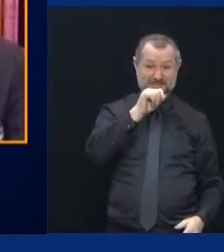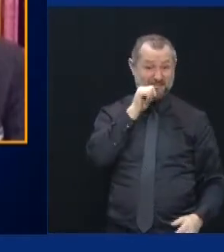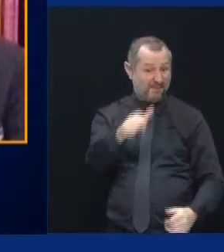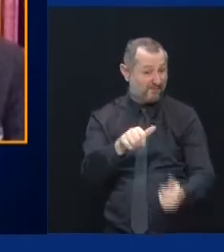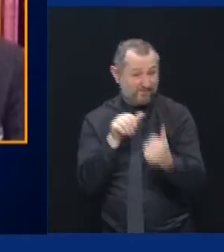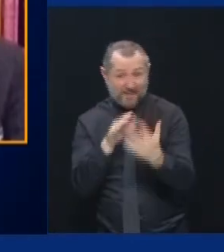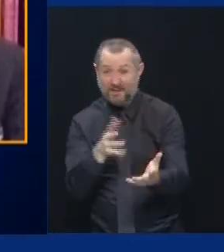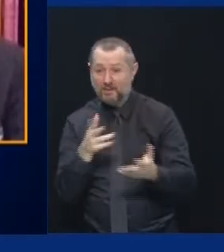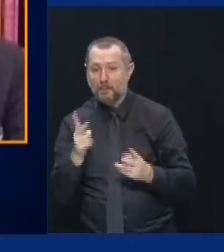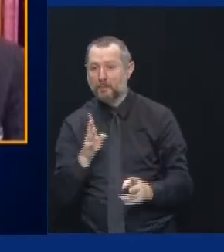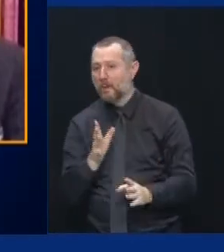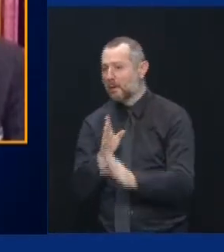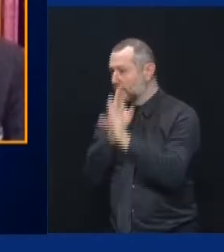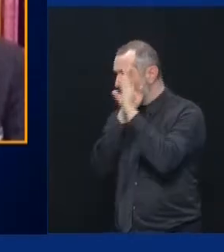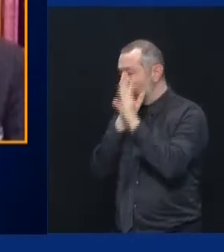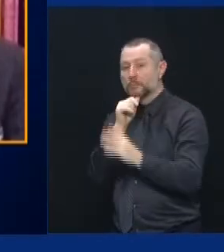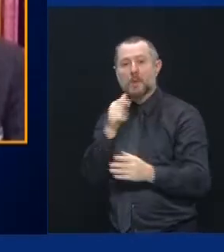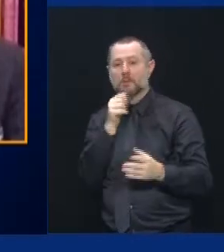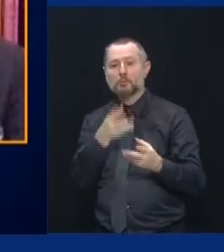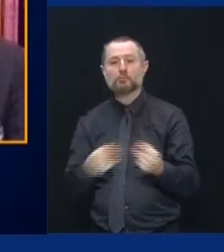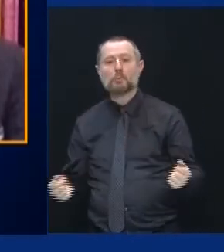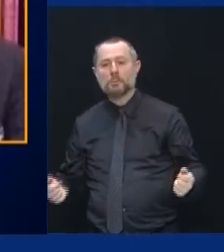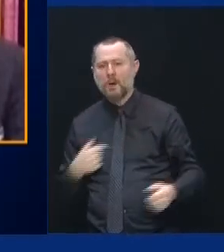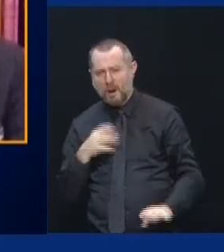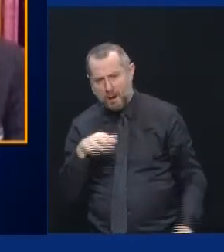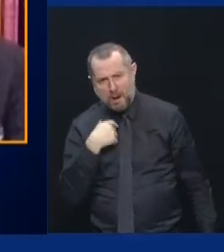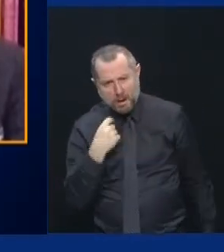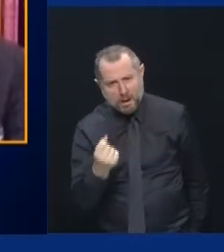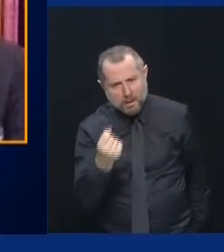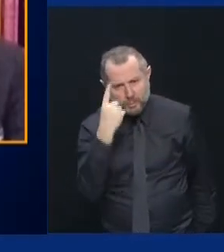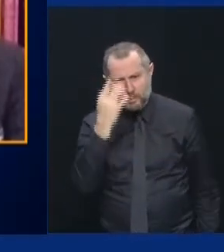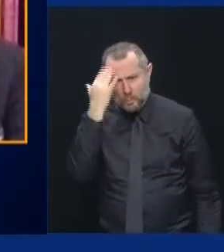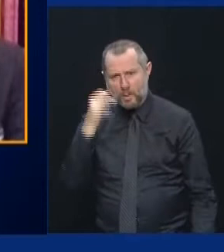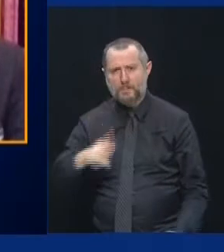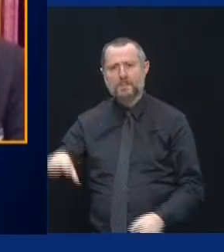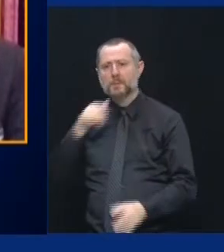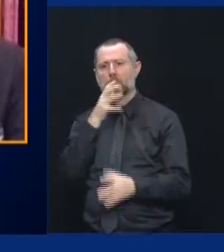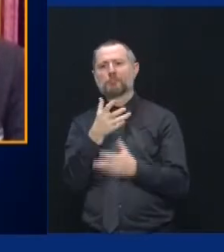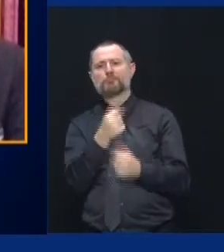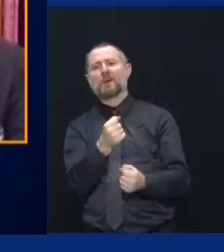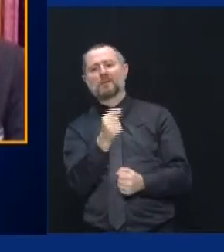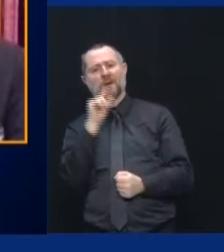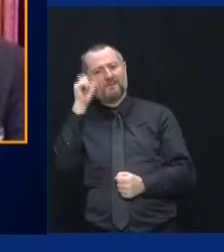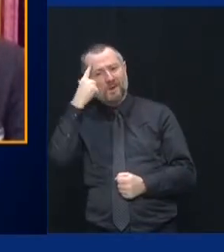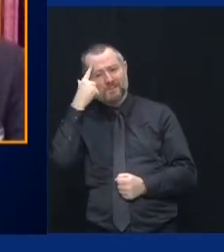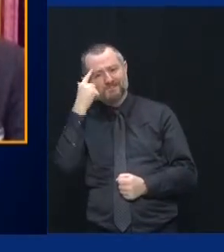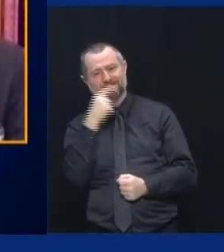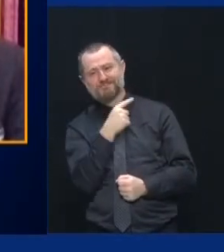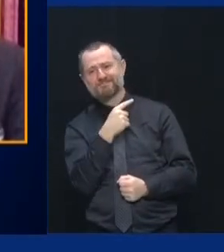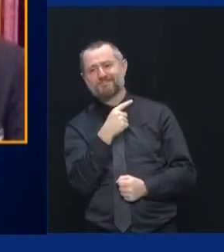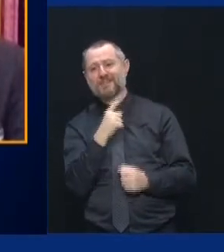CALL IT WHAT IT IS. YOU'RE NEVER GOING TO GET PAST IT.